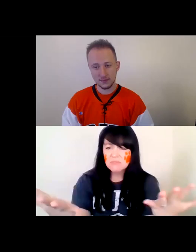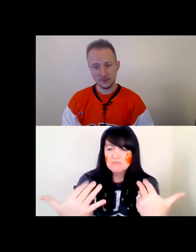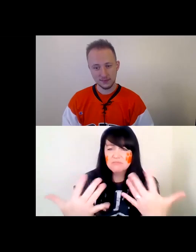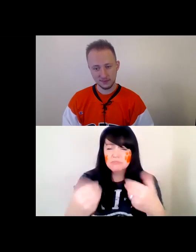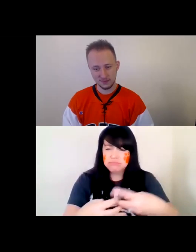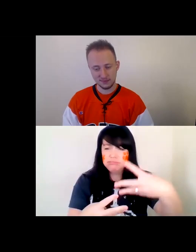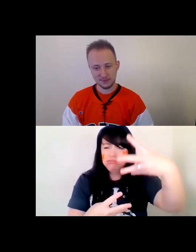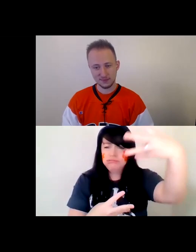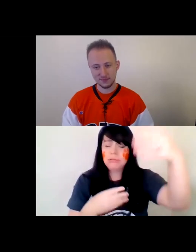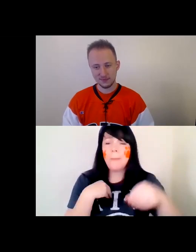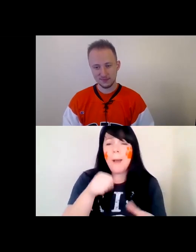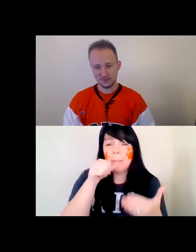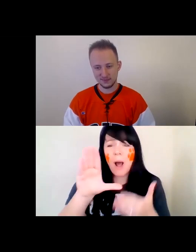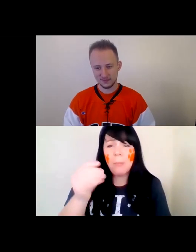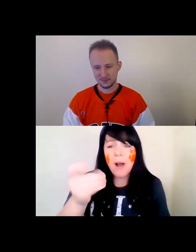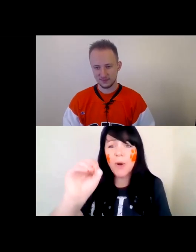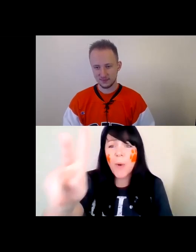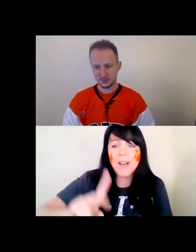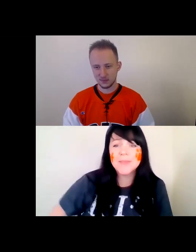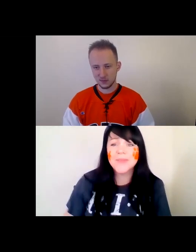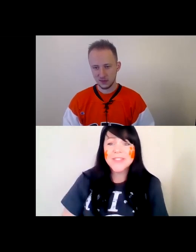I am waiting for some emails in my mailbox.